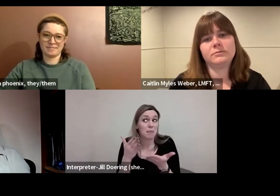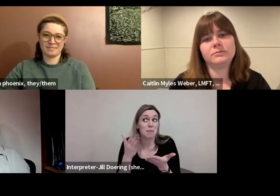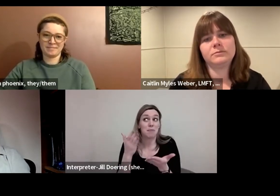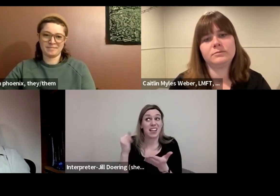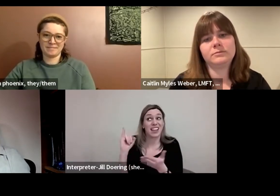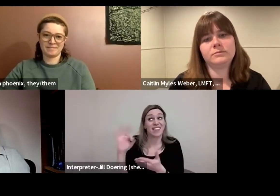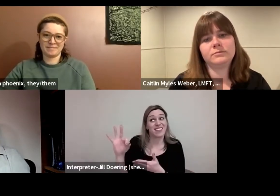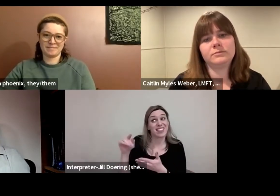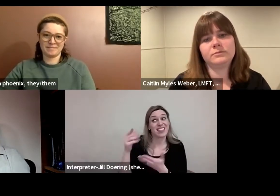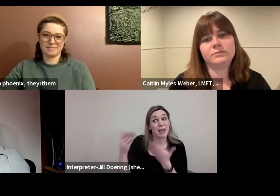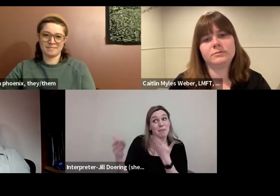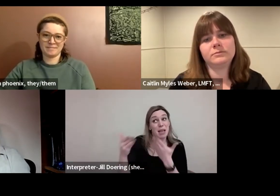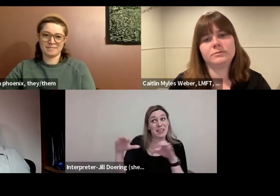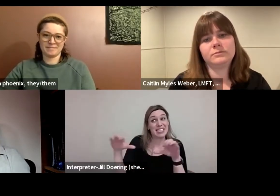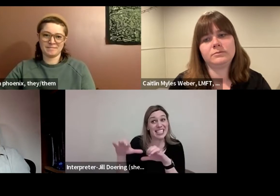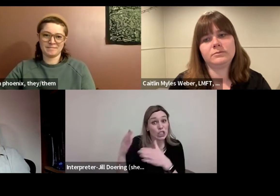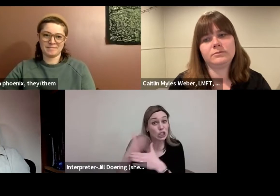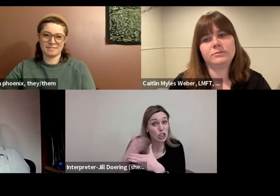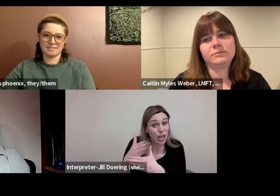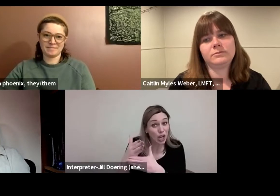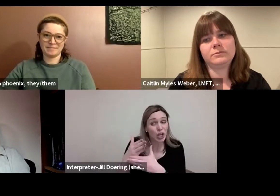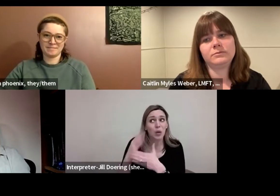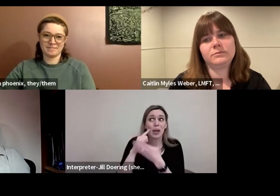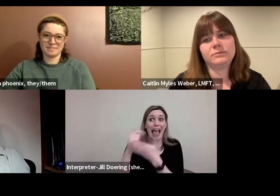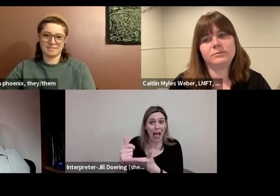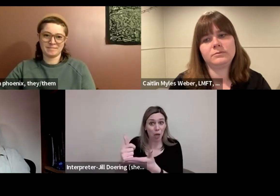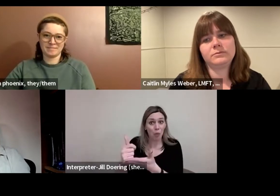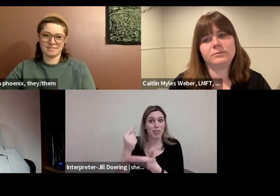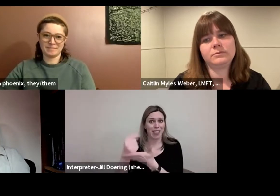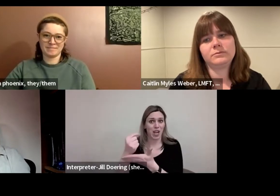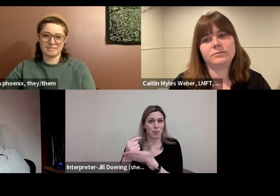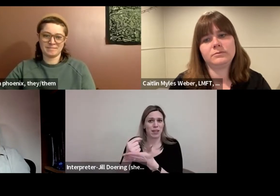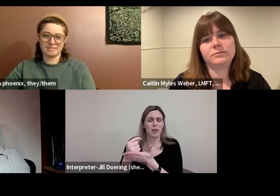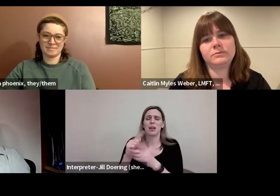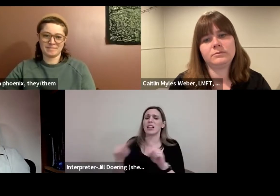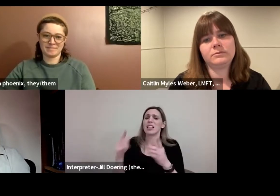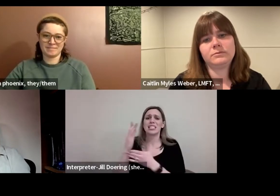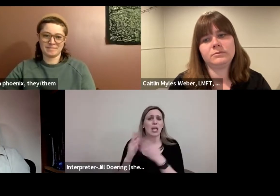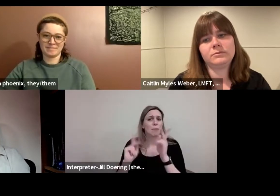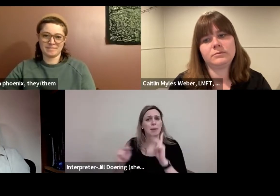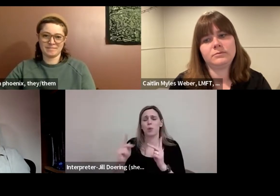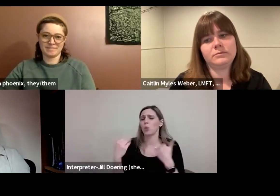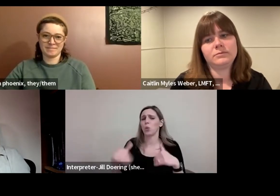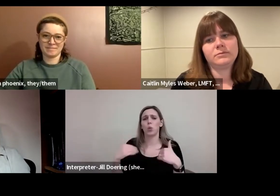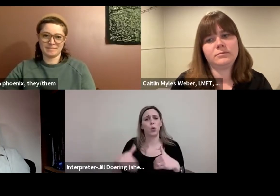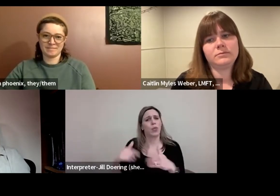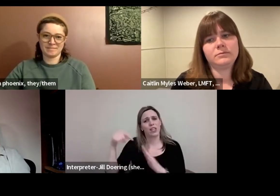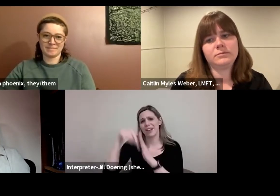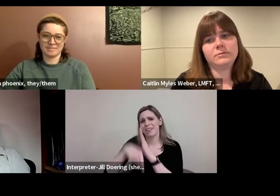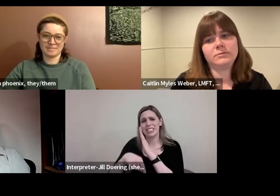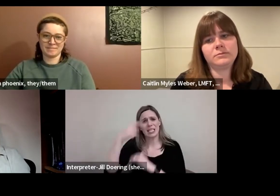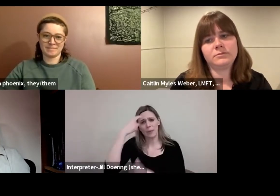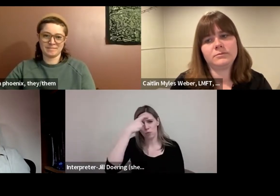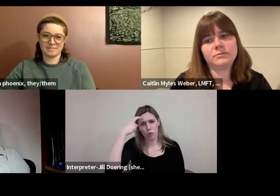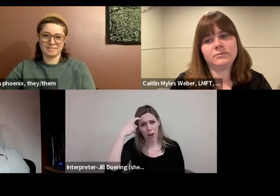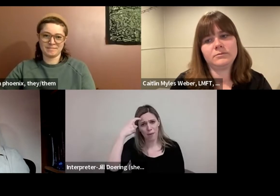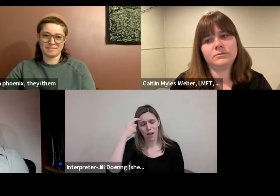How do you work with folks that have, you know, such deep trauma that they feel fearful or just mistrusting